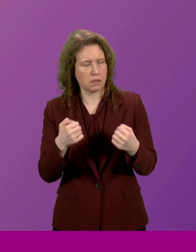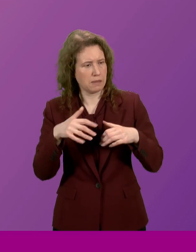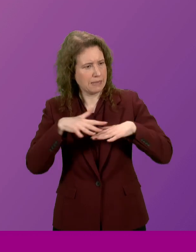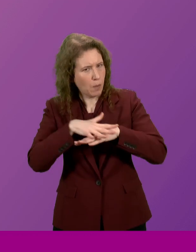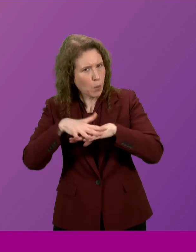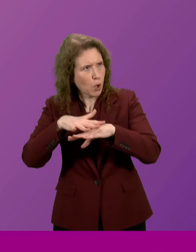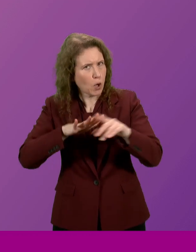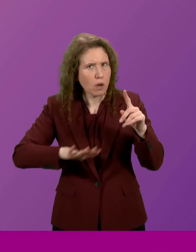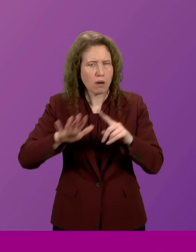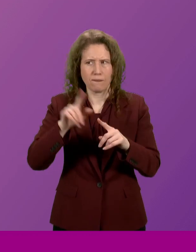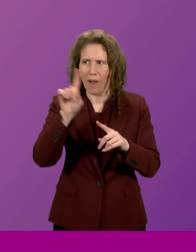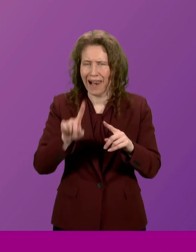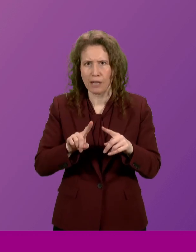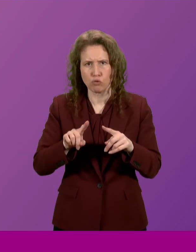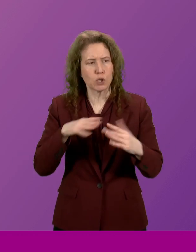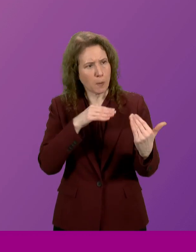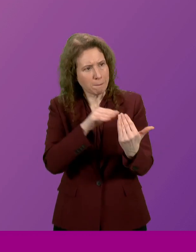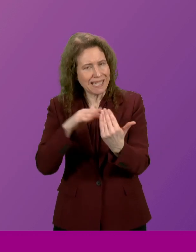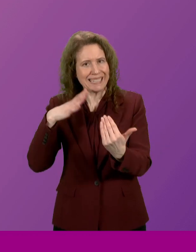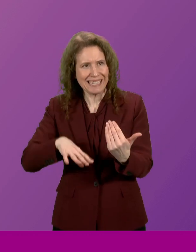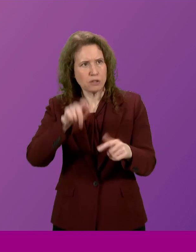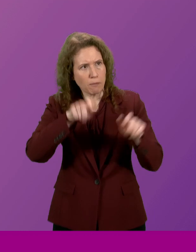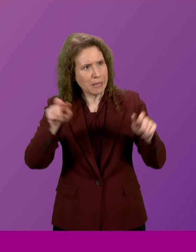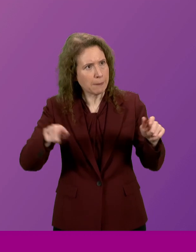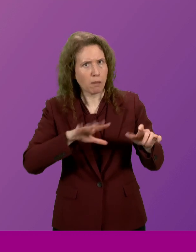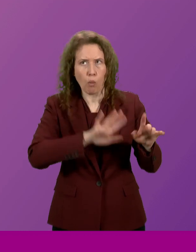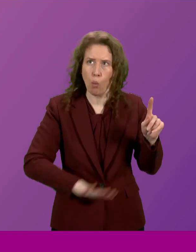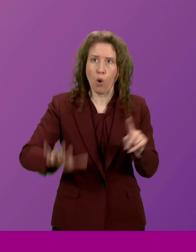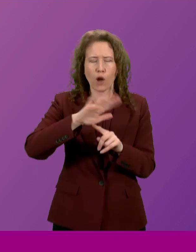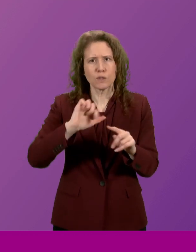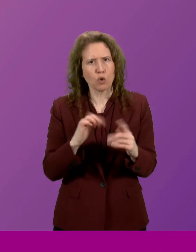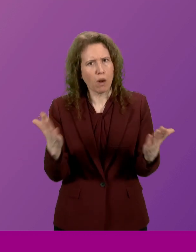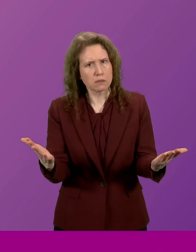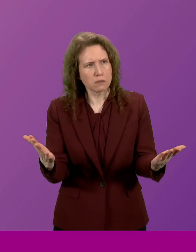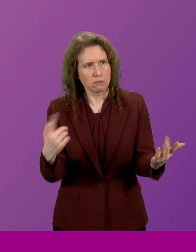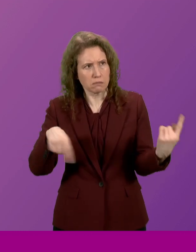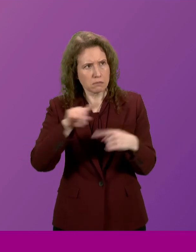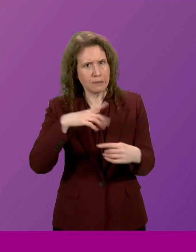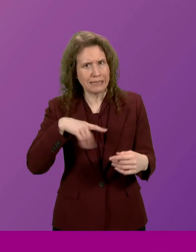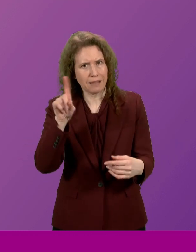networks to meet the needs of the population in every part of Scotland. That is part of